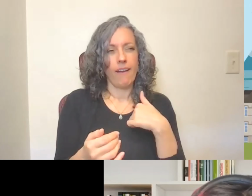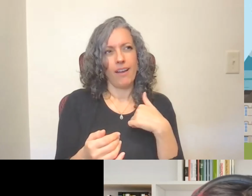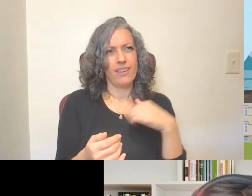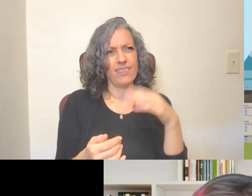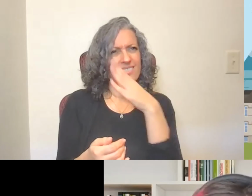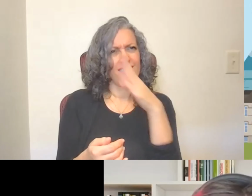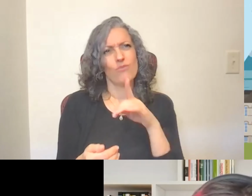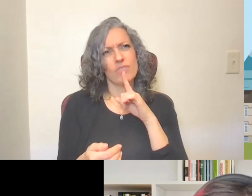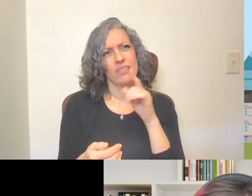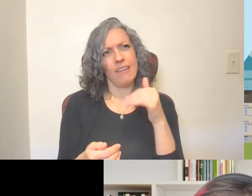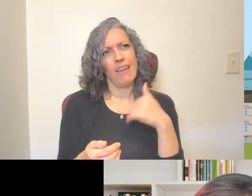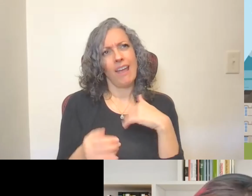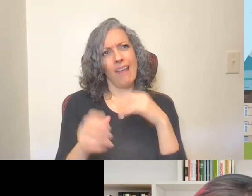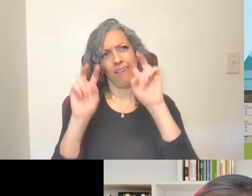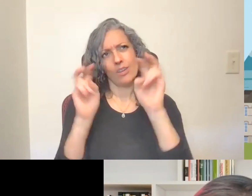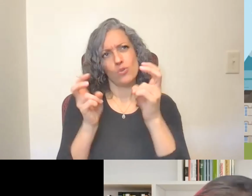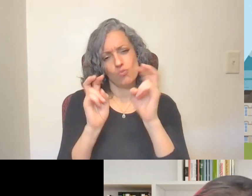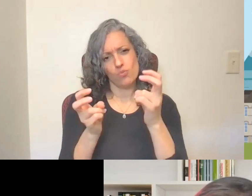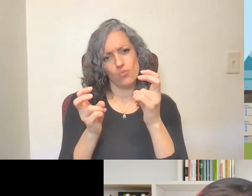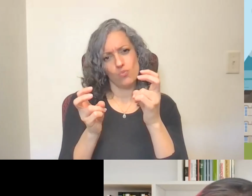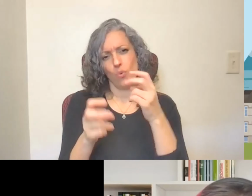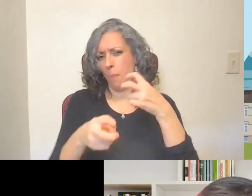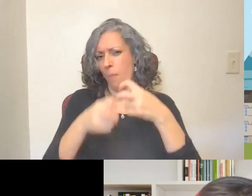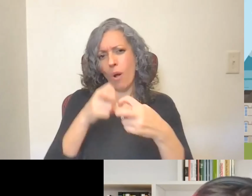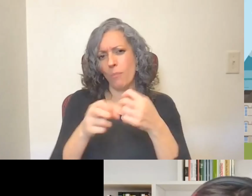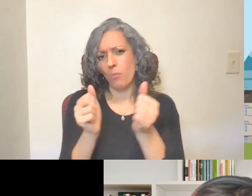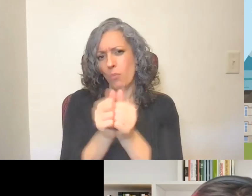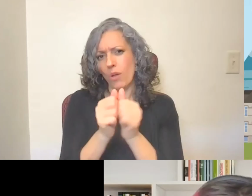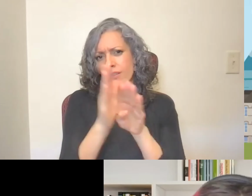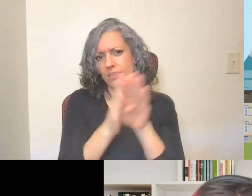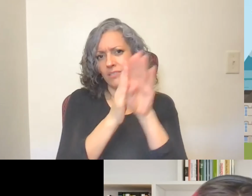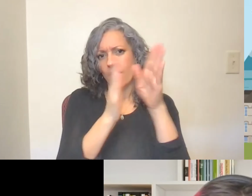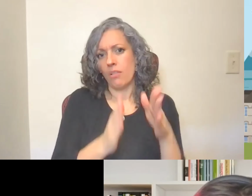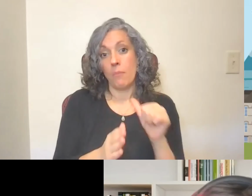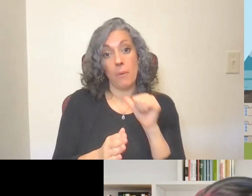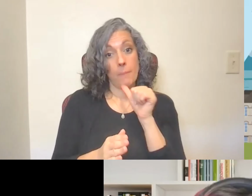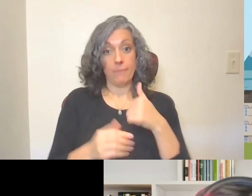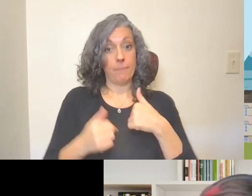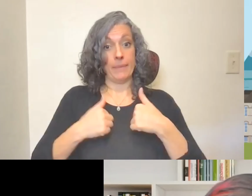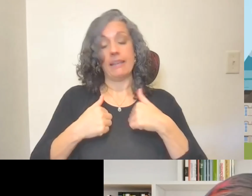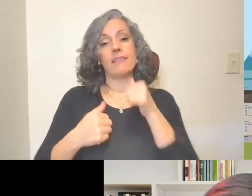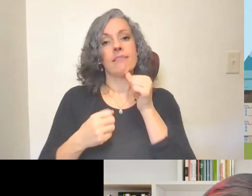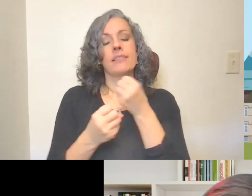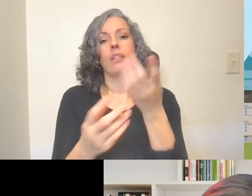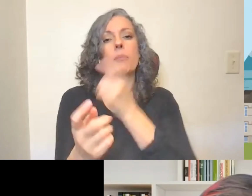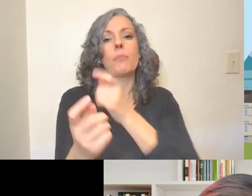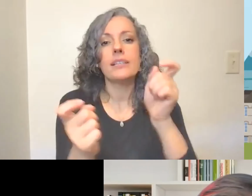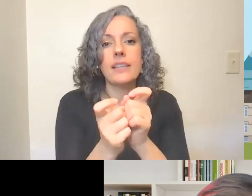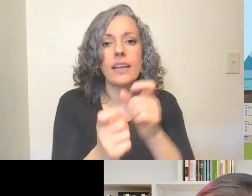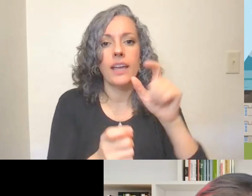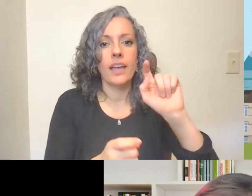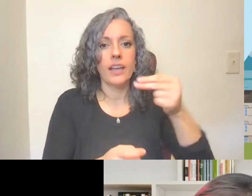with with developers because I'm not telling them what exact HTML element I want, most of